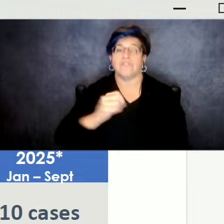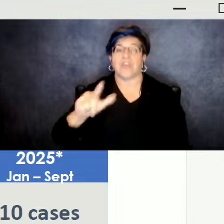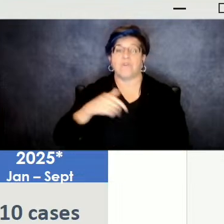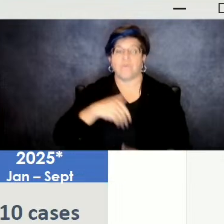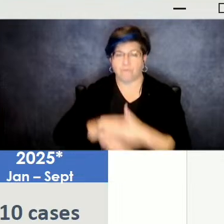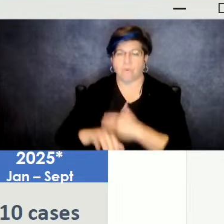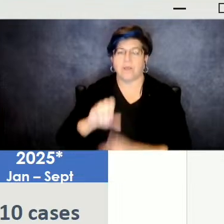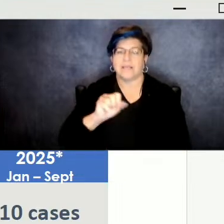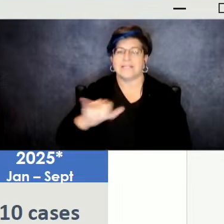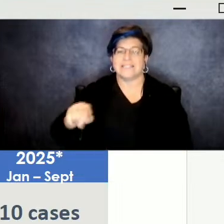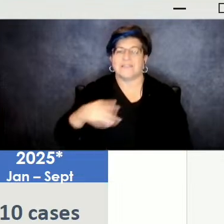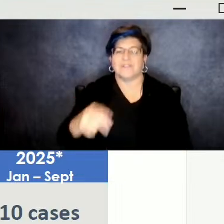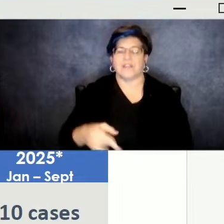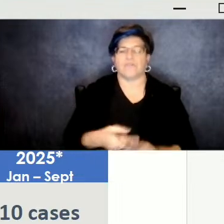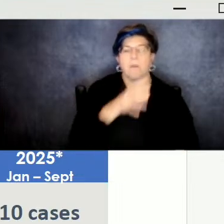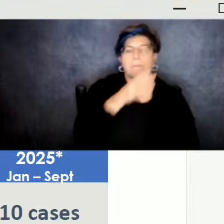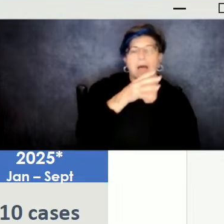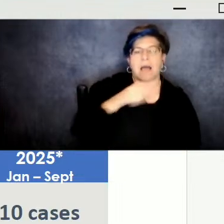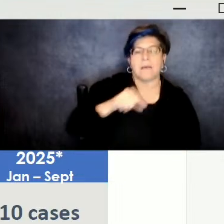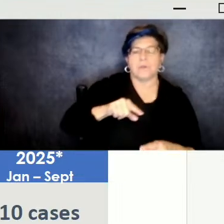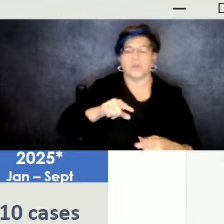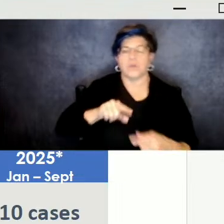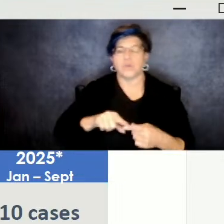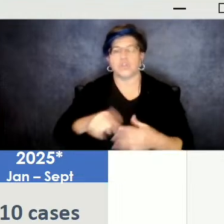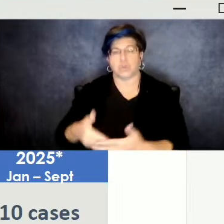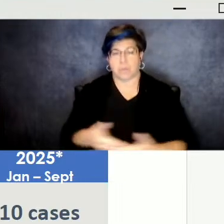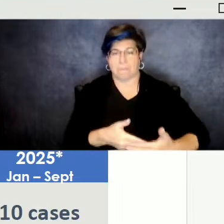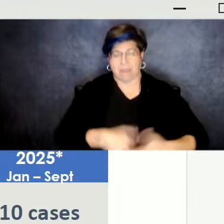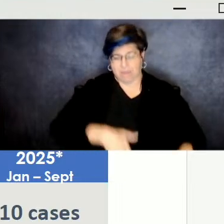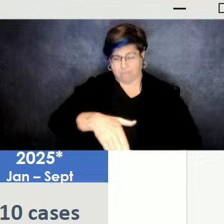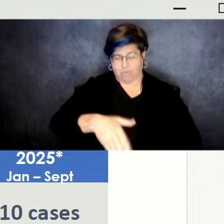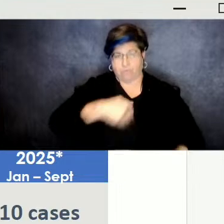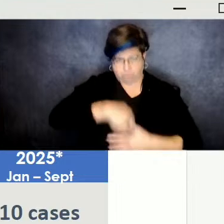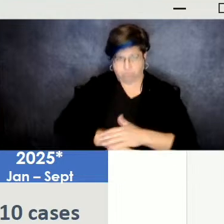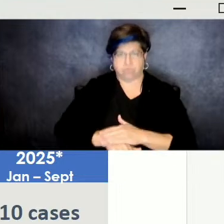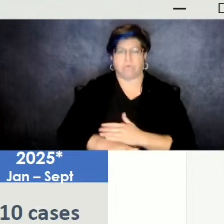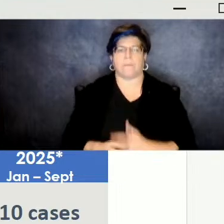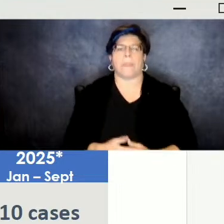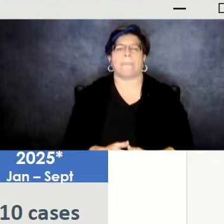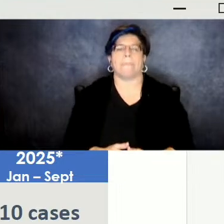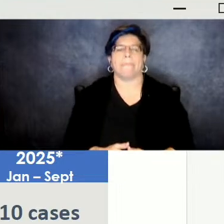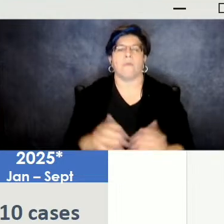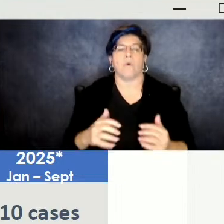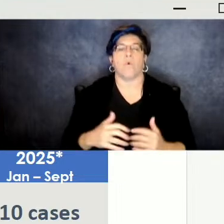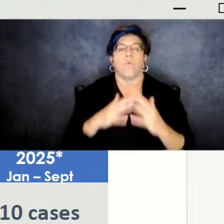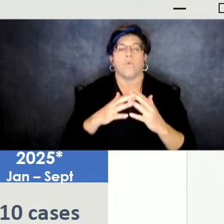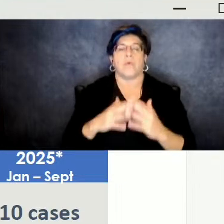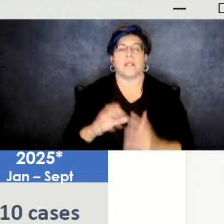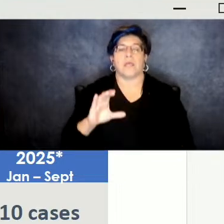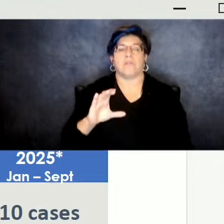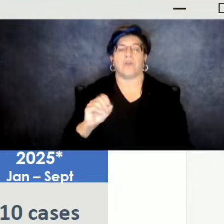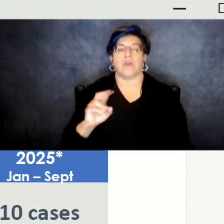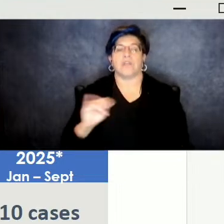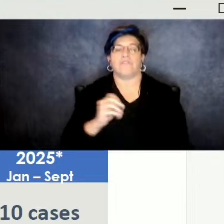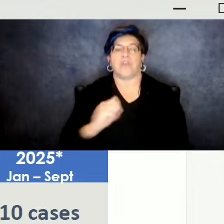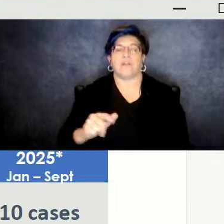YEAR ABOUT CONGENITAL SYPHILIS WHICH IS OF COURSE SYPHILIS